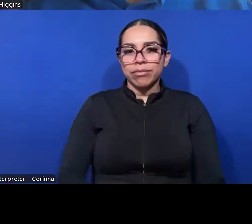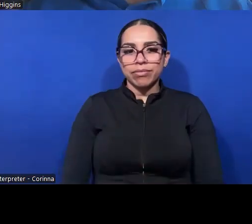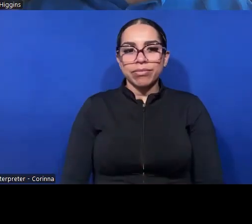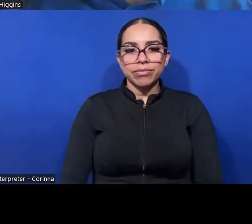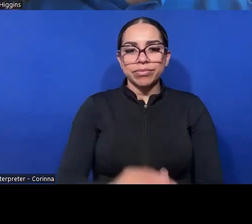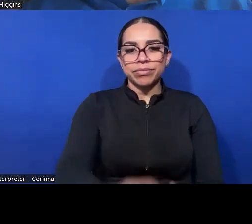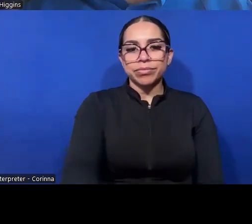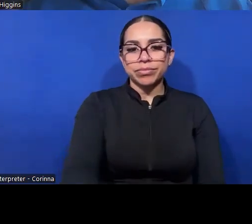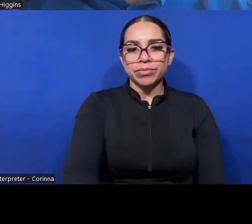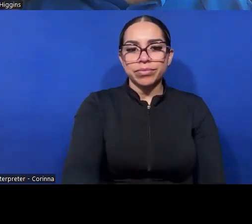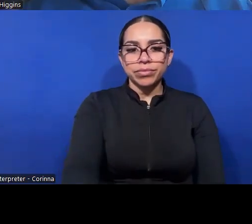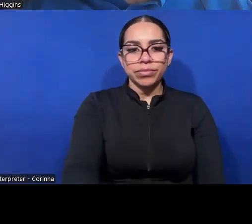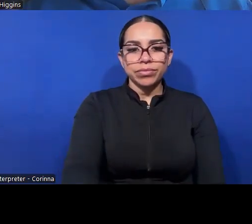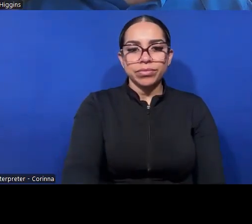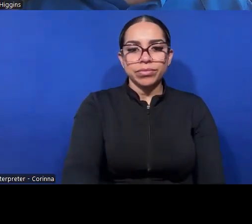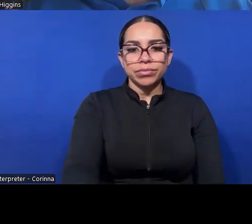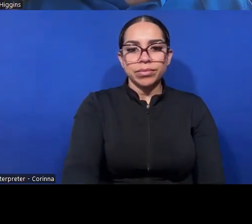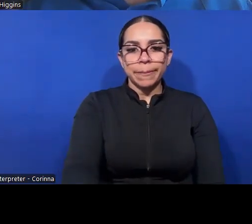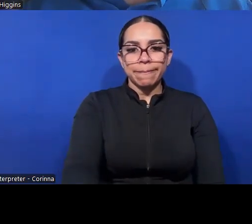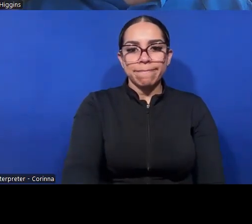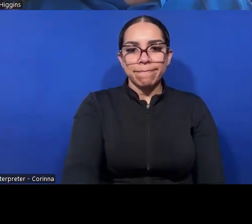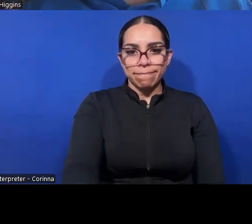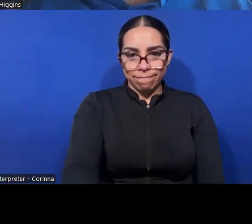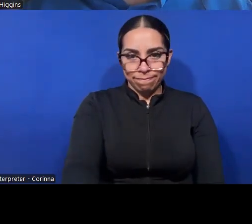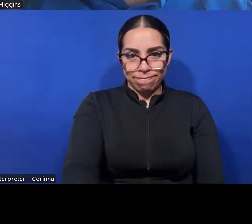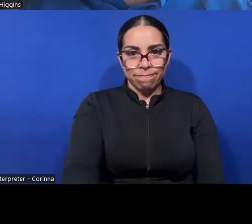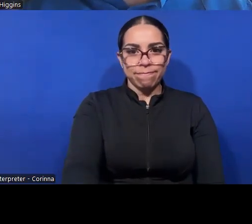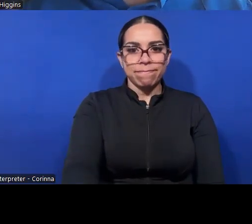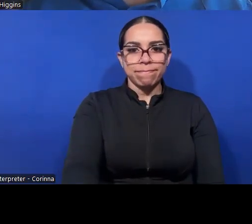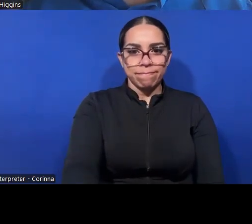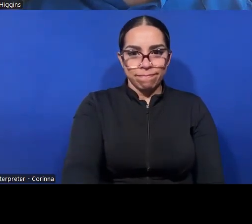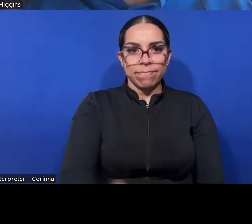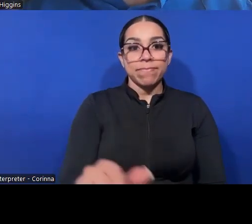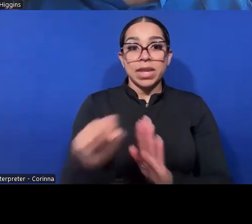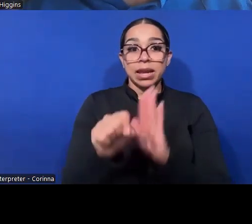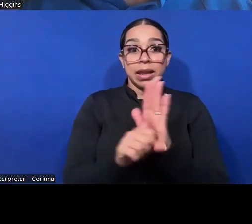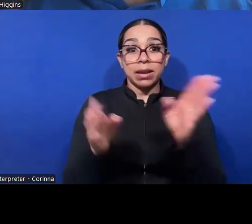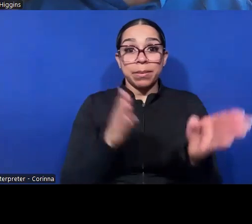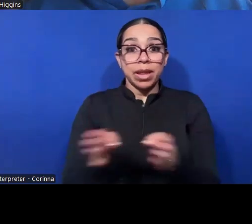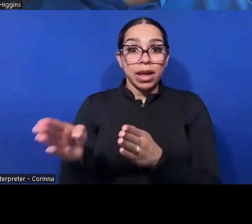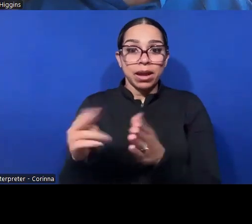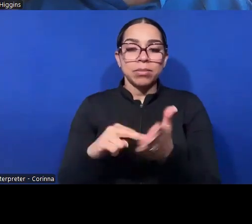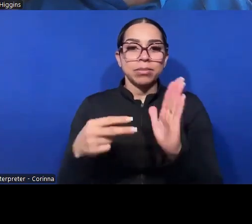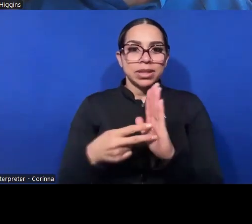The State Plan refers to, the single, document that details the services that,